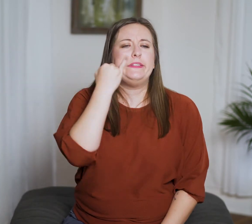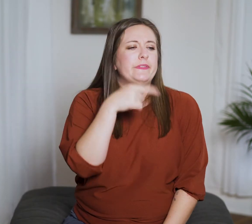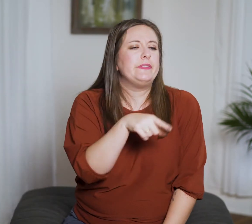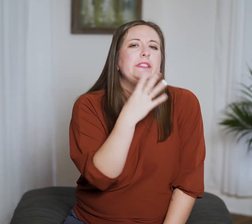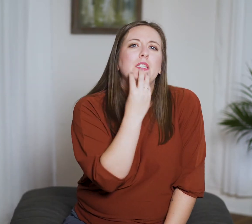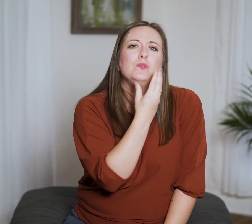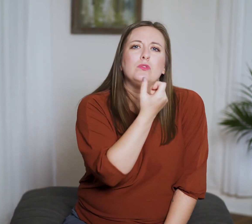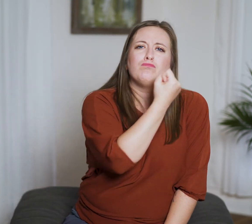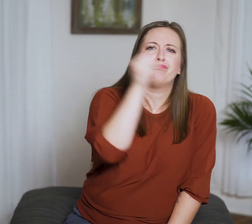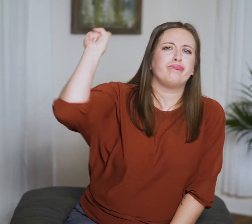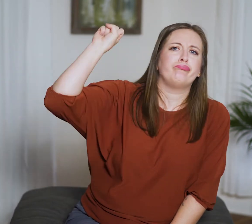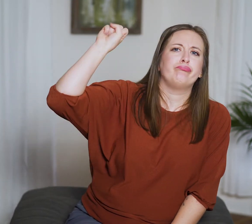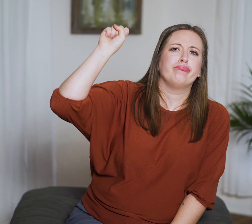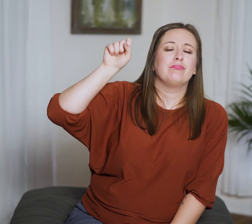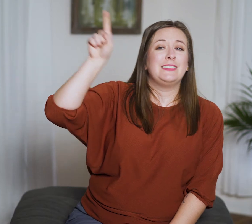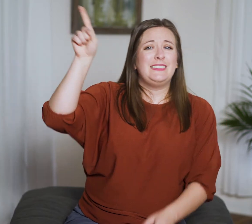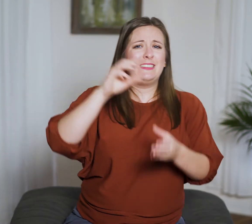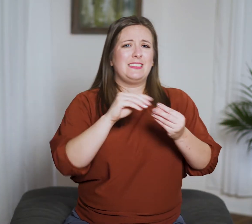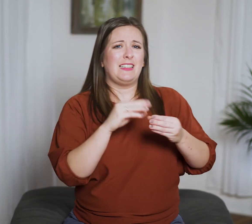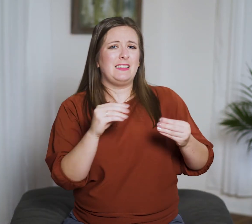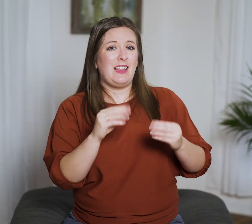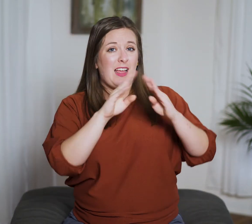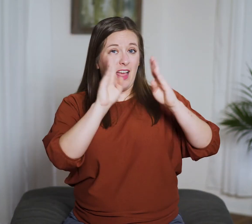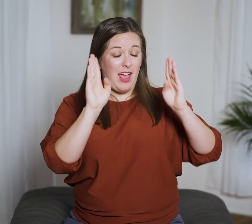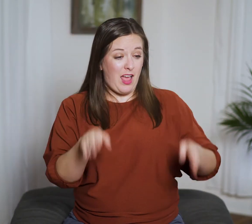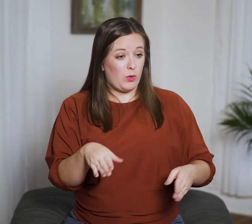if Israel rebels, He says, “And the house